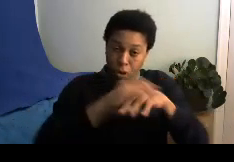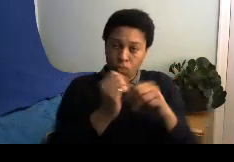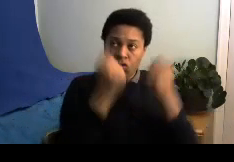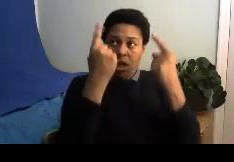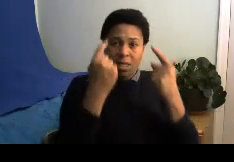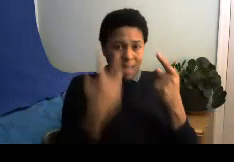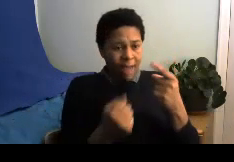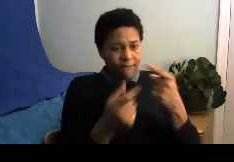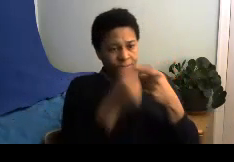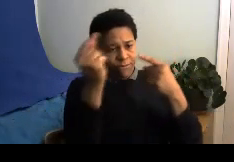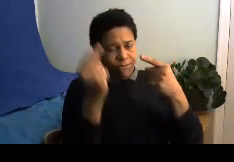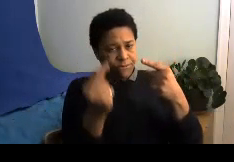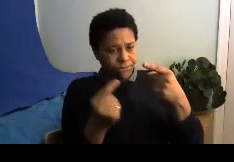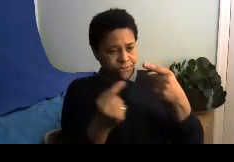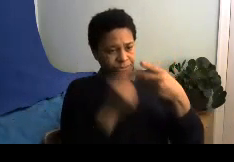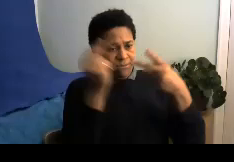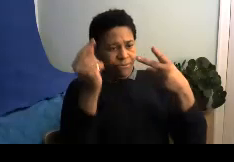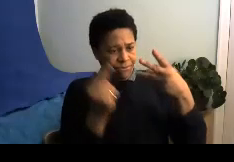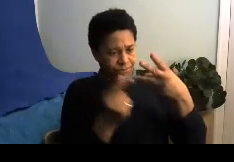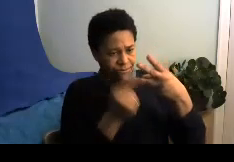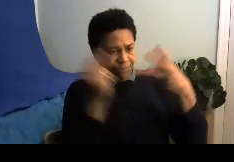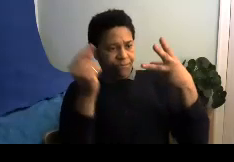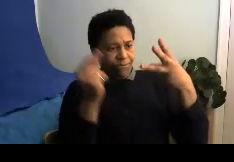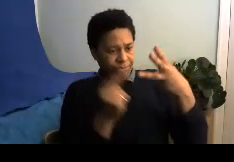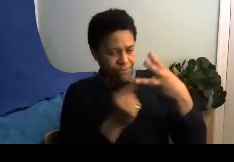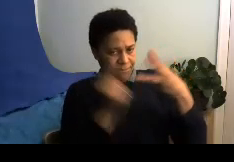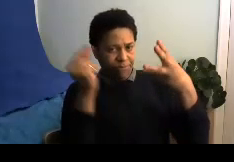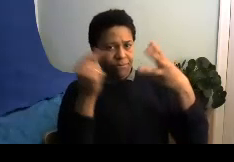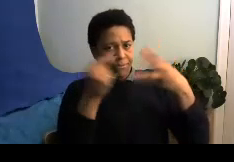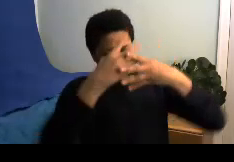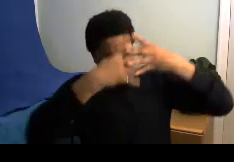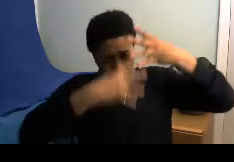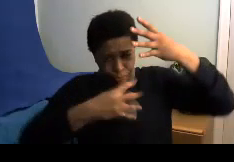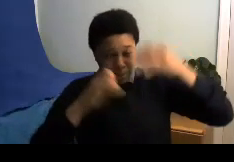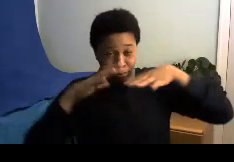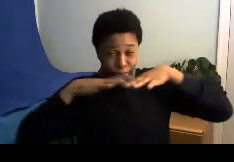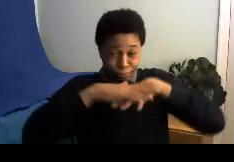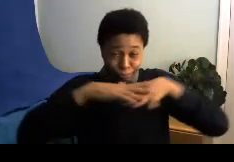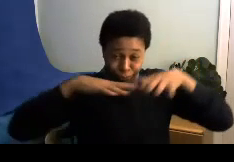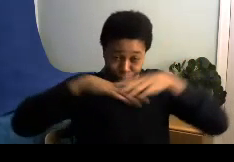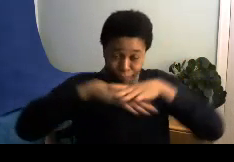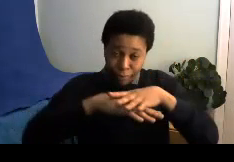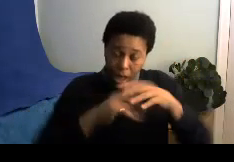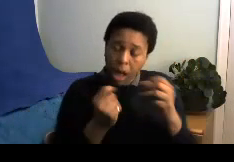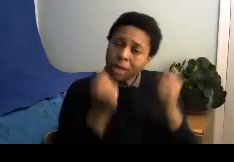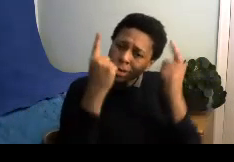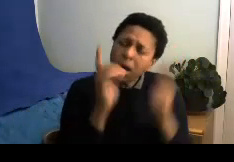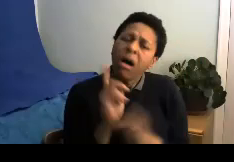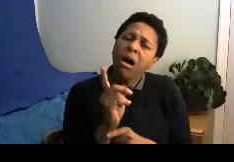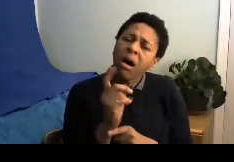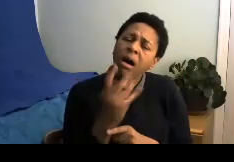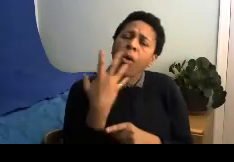that, I understood that there was a framework for that, and that what I was getting this sort of sense of belonging, but